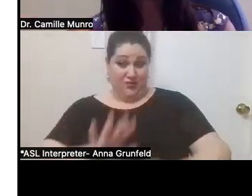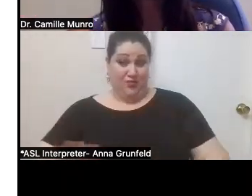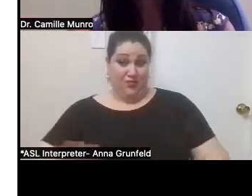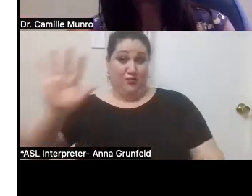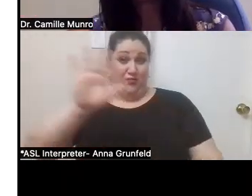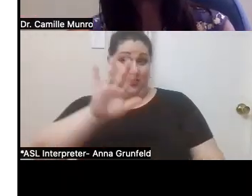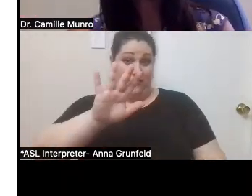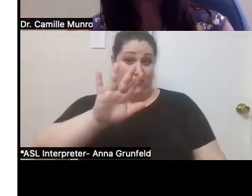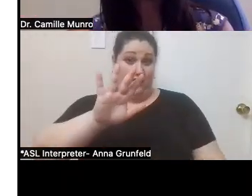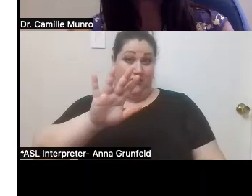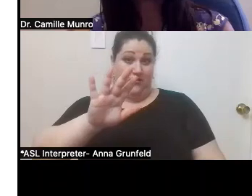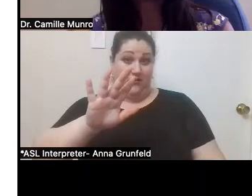rate of disabilities?